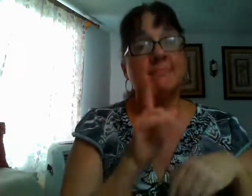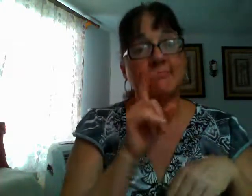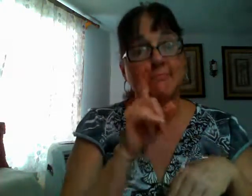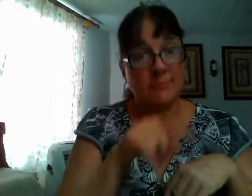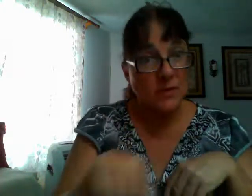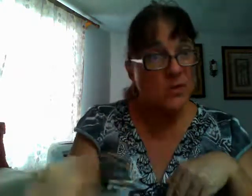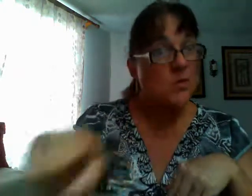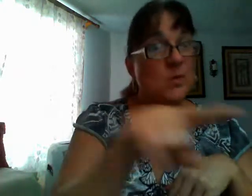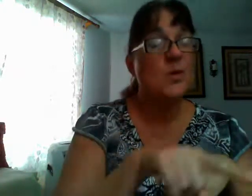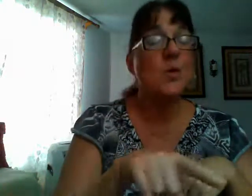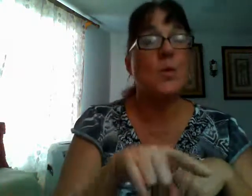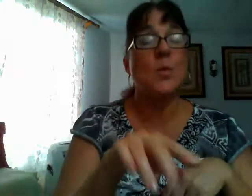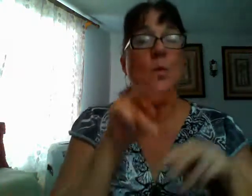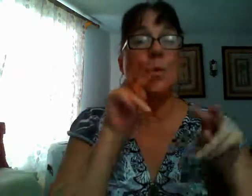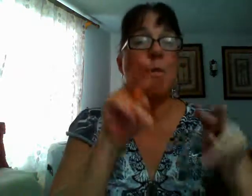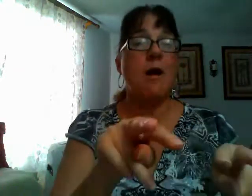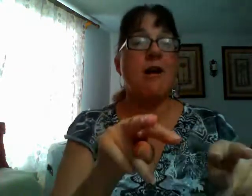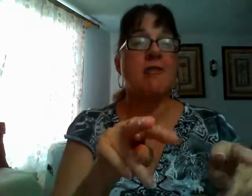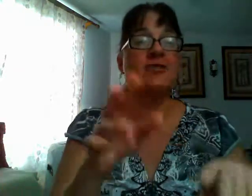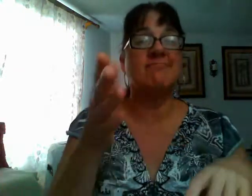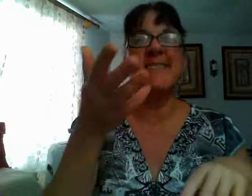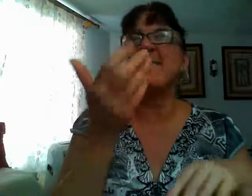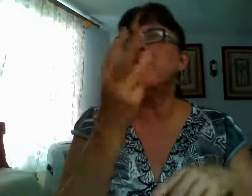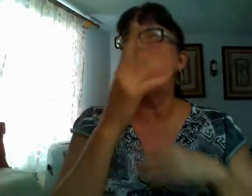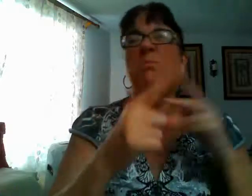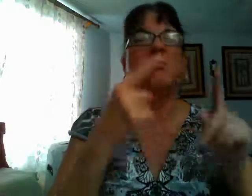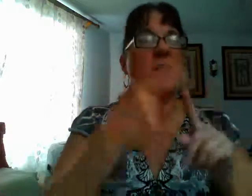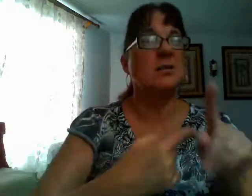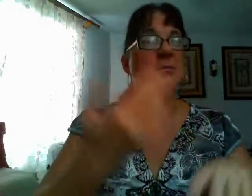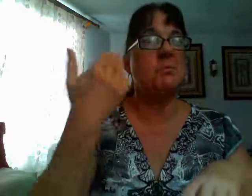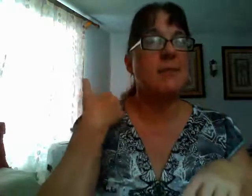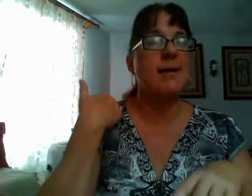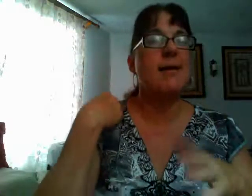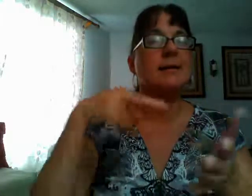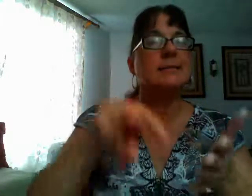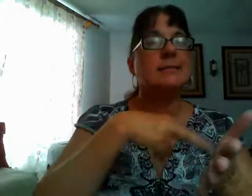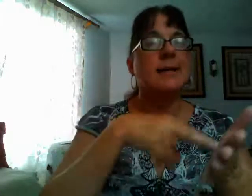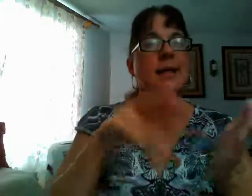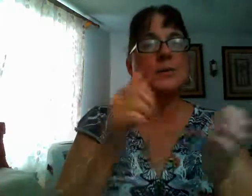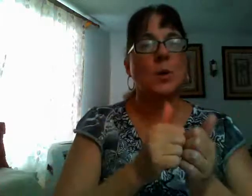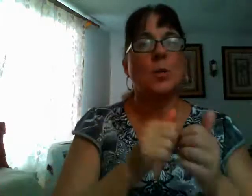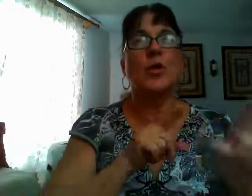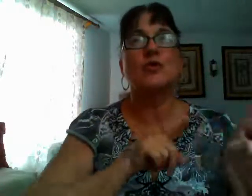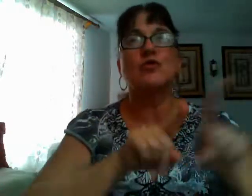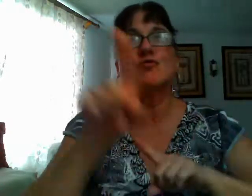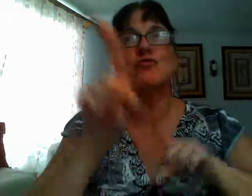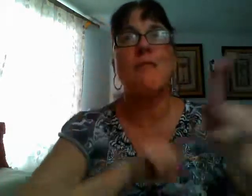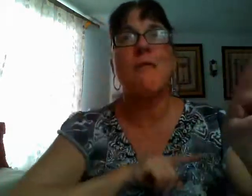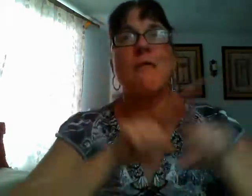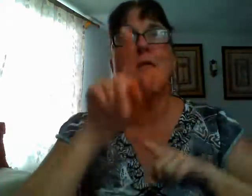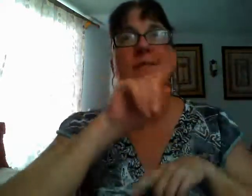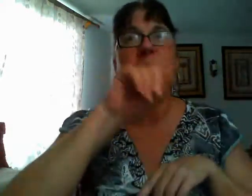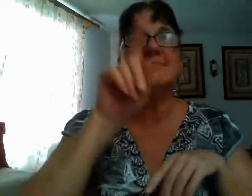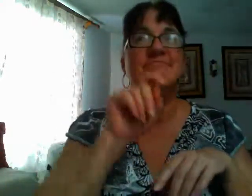Did any of you watch “Dancing With the Stars” a couple of months ago?